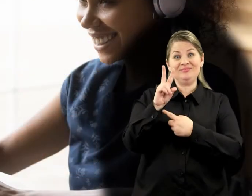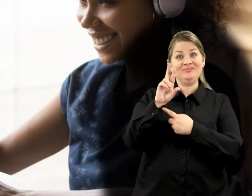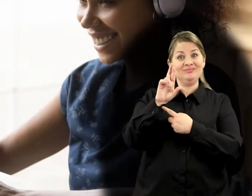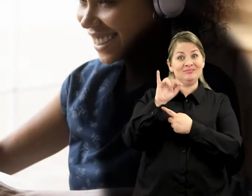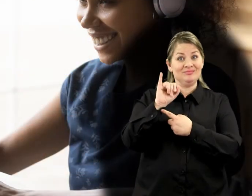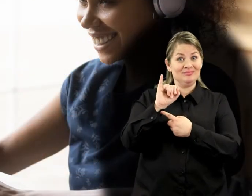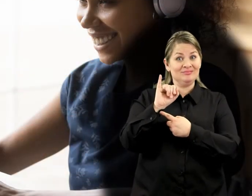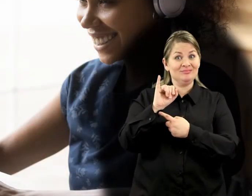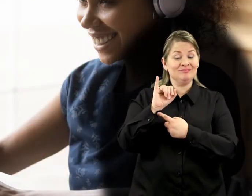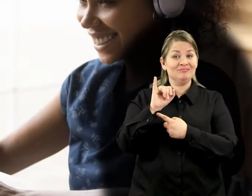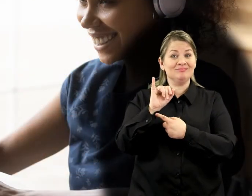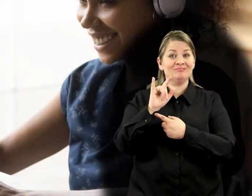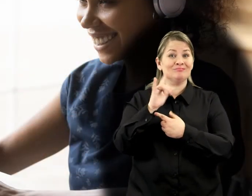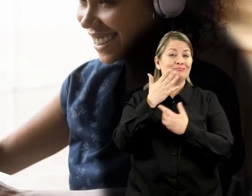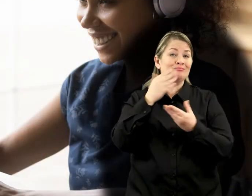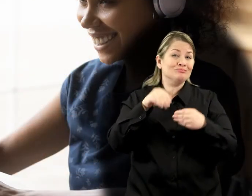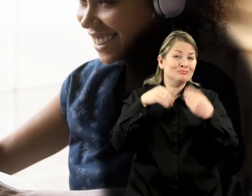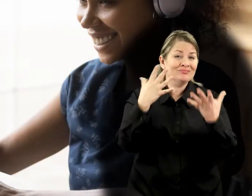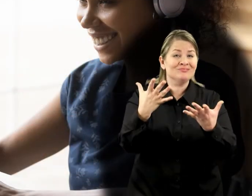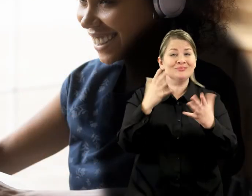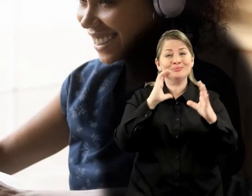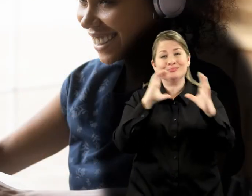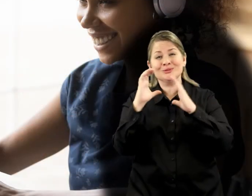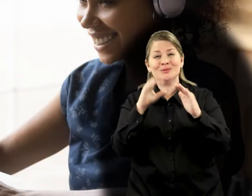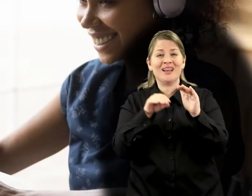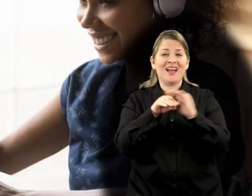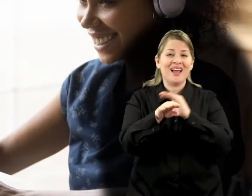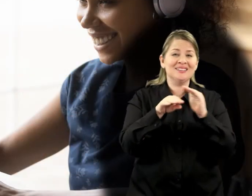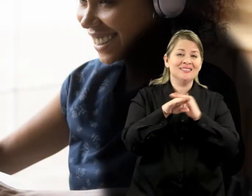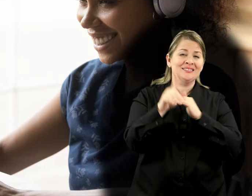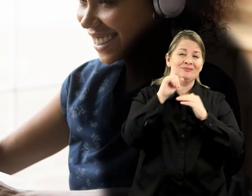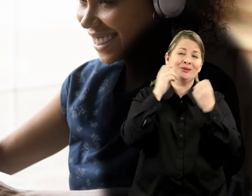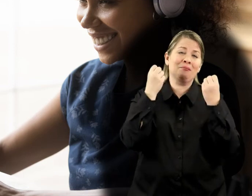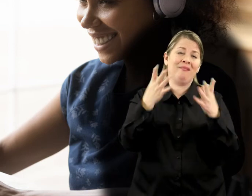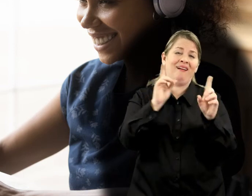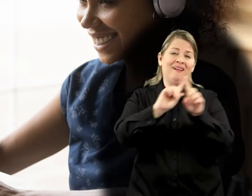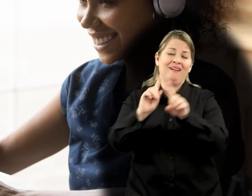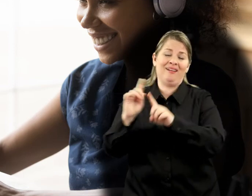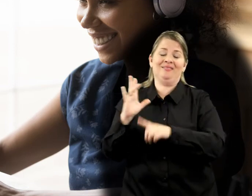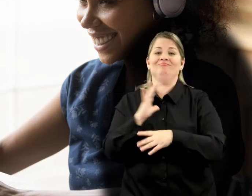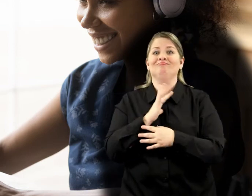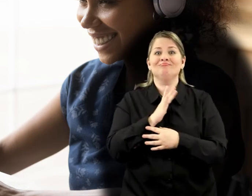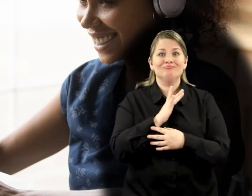VRI is an excellent option for organizations or all sizes to provide